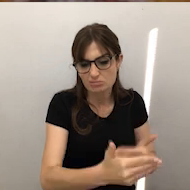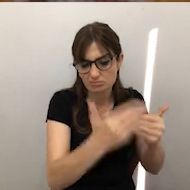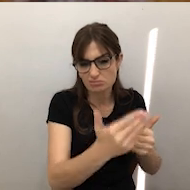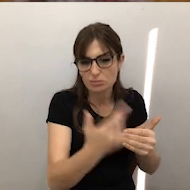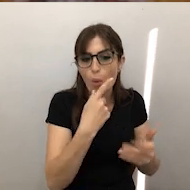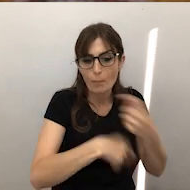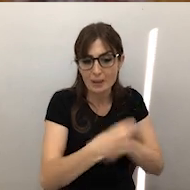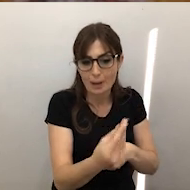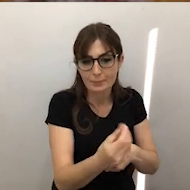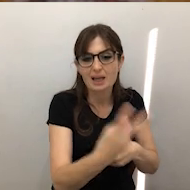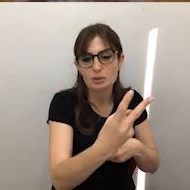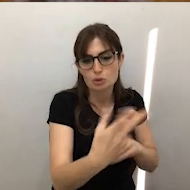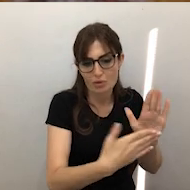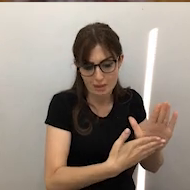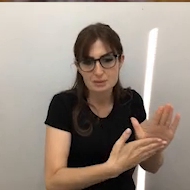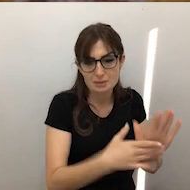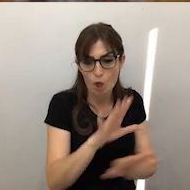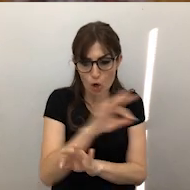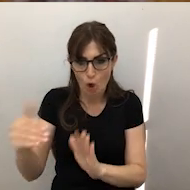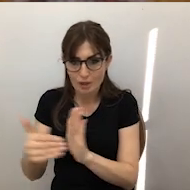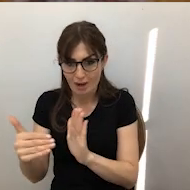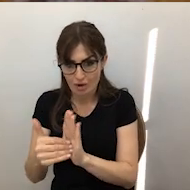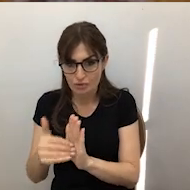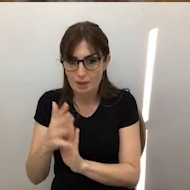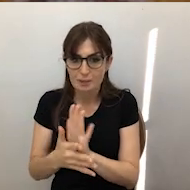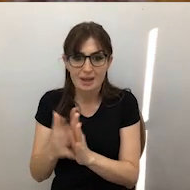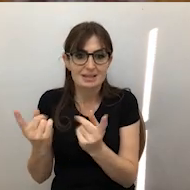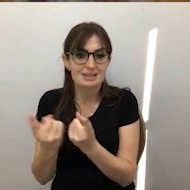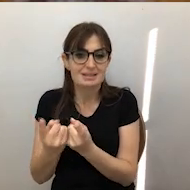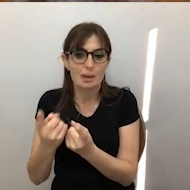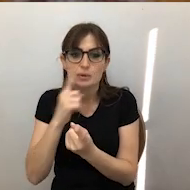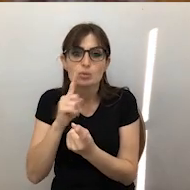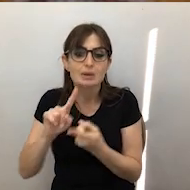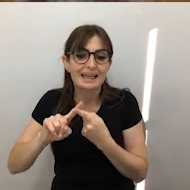or converted into cash within the next 12 months. A non-current asset is an asset that is expected